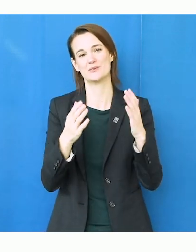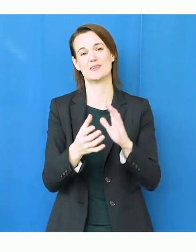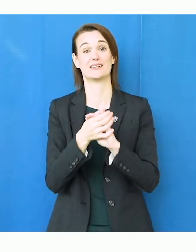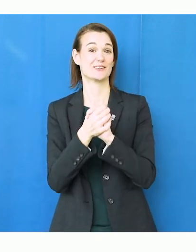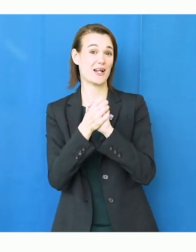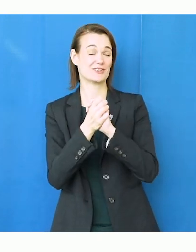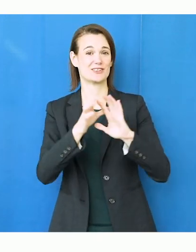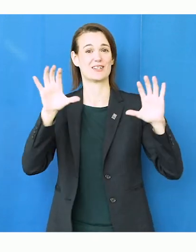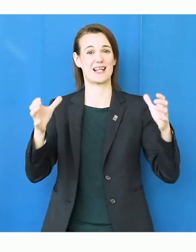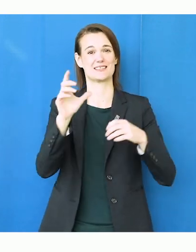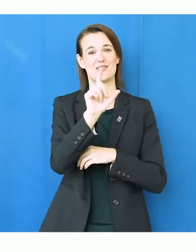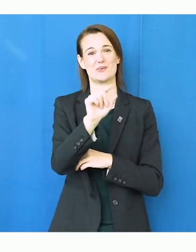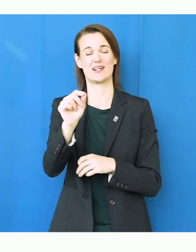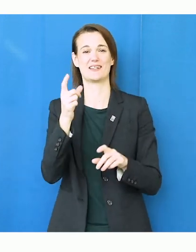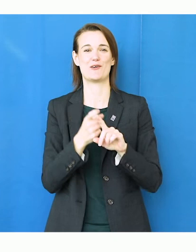of the Institute of Technology Campus.